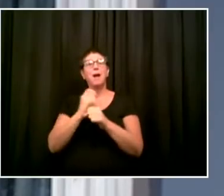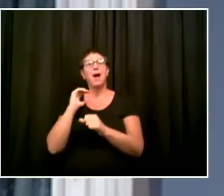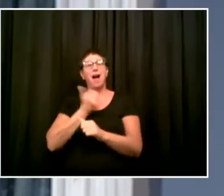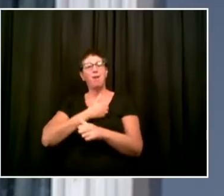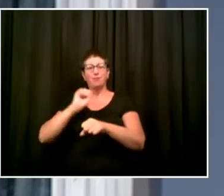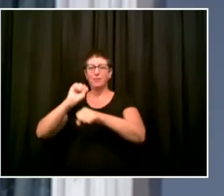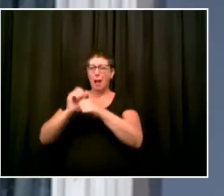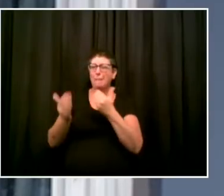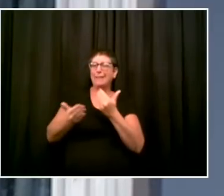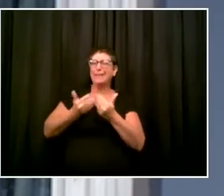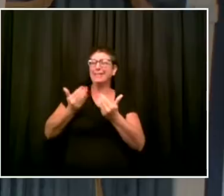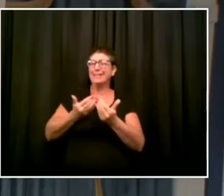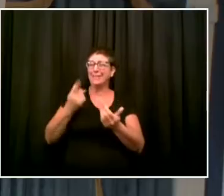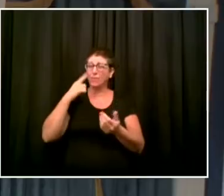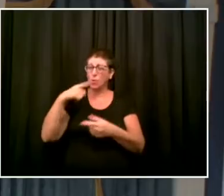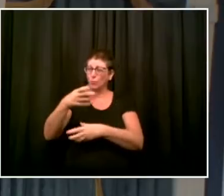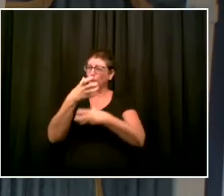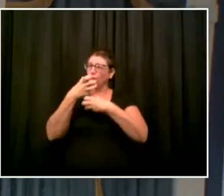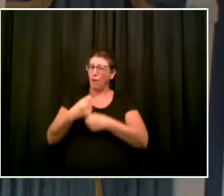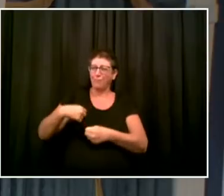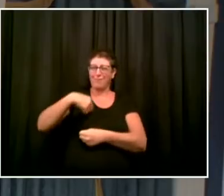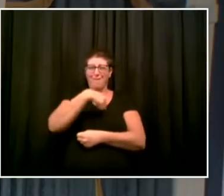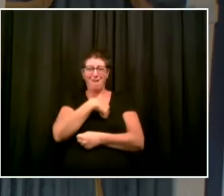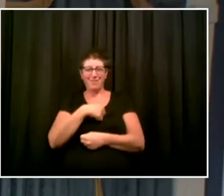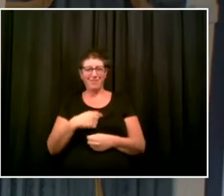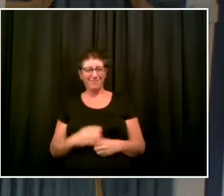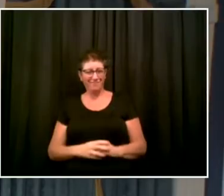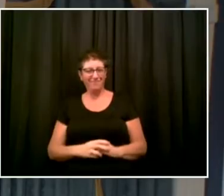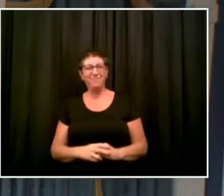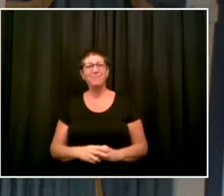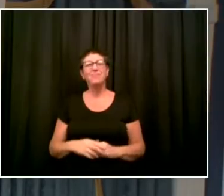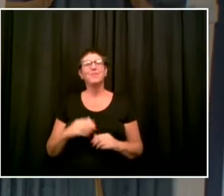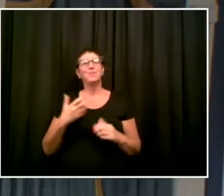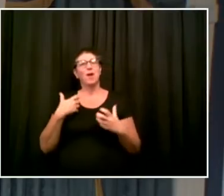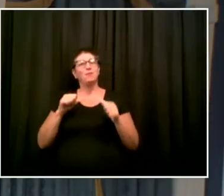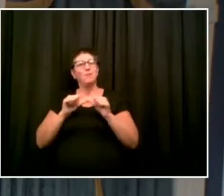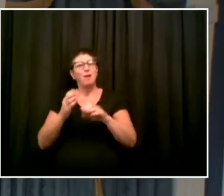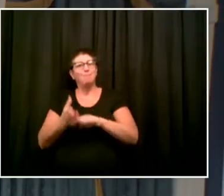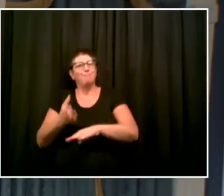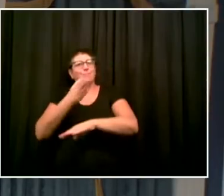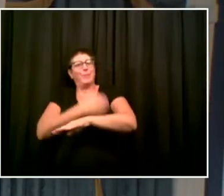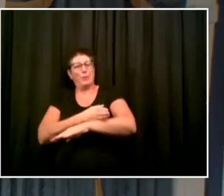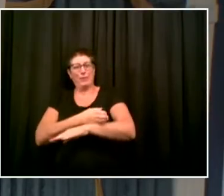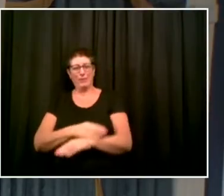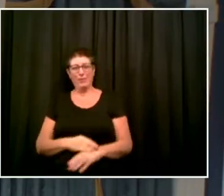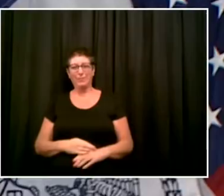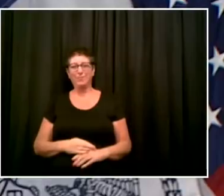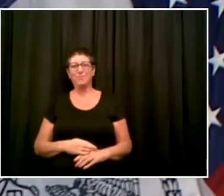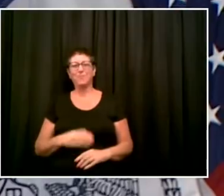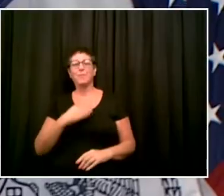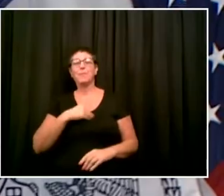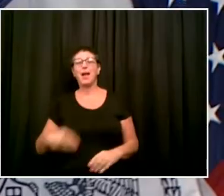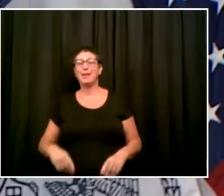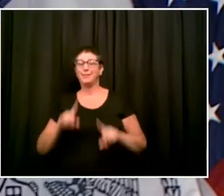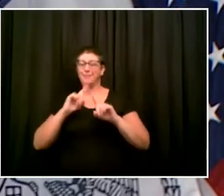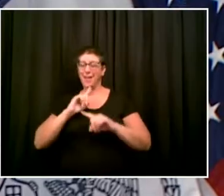IF WE DON'T HAVE THE PUBLIC TRUST